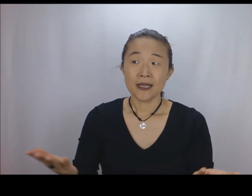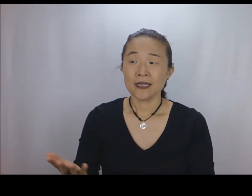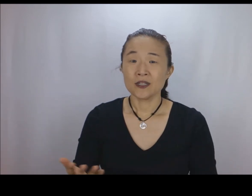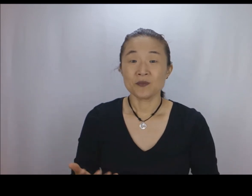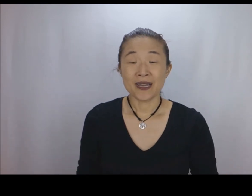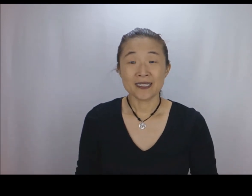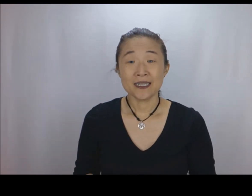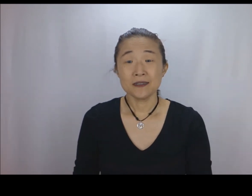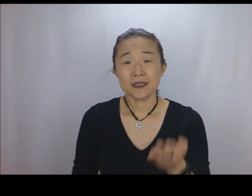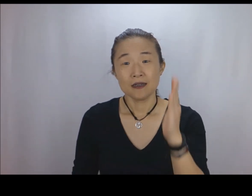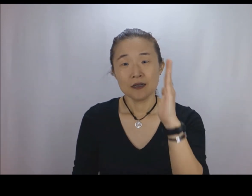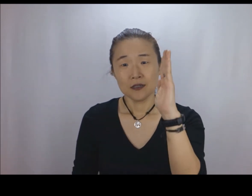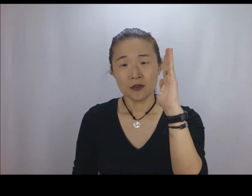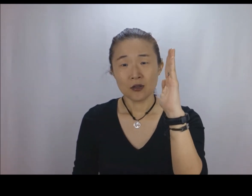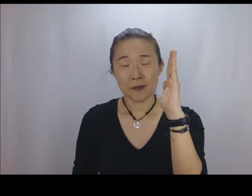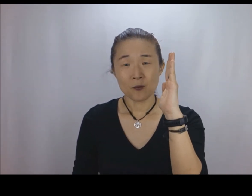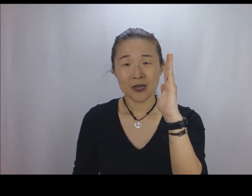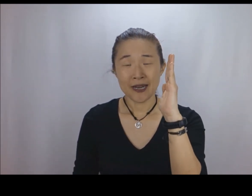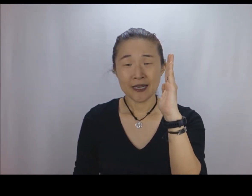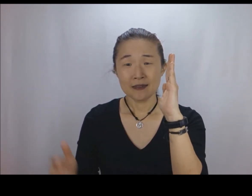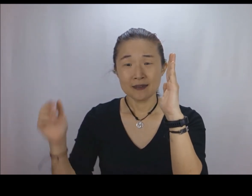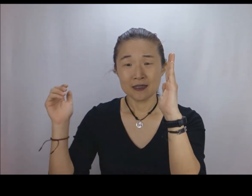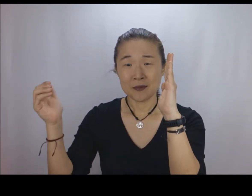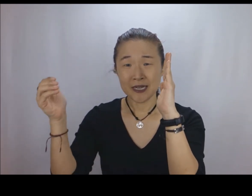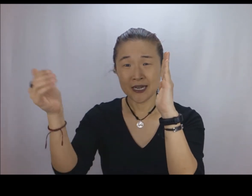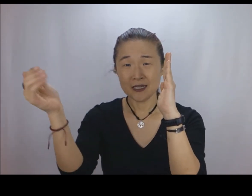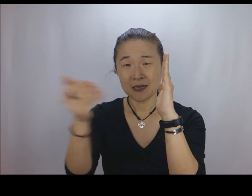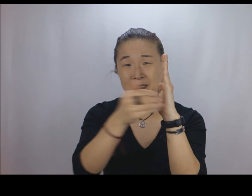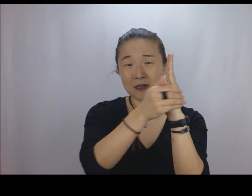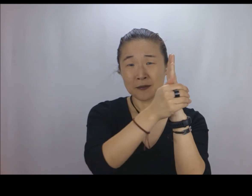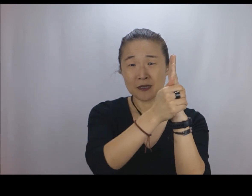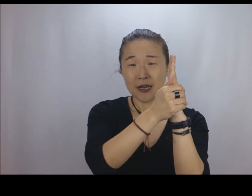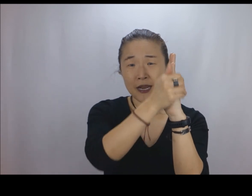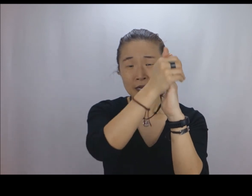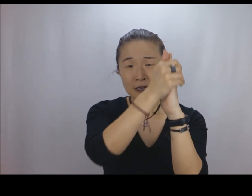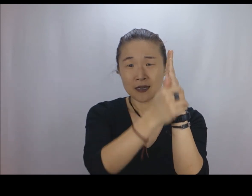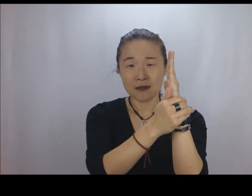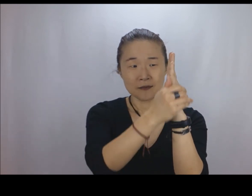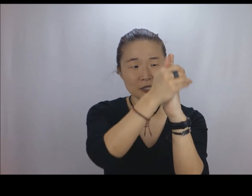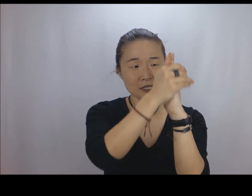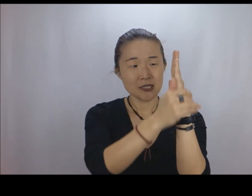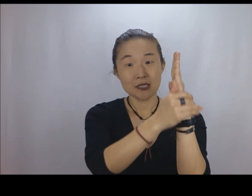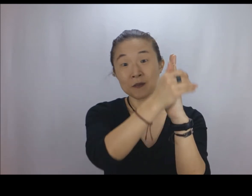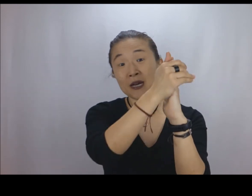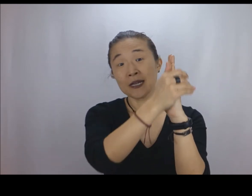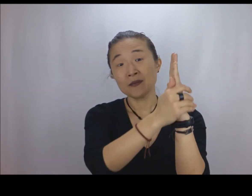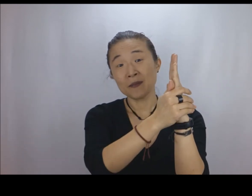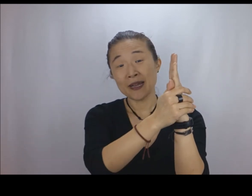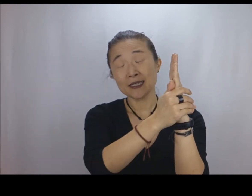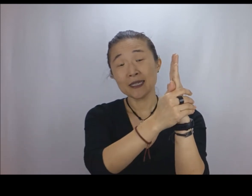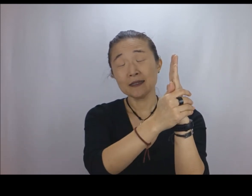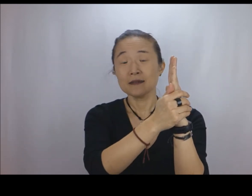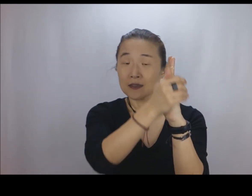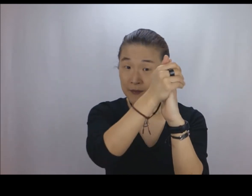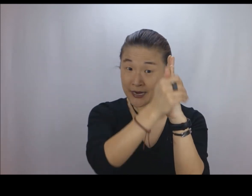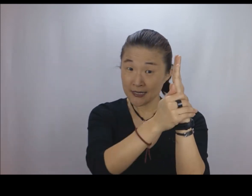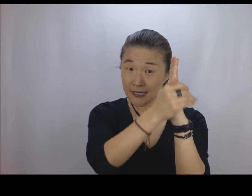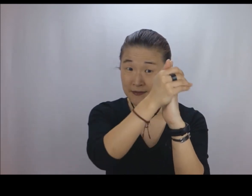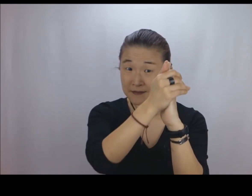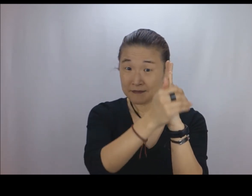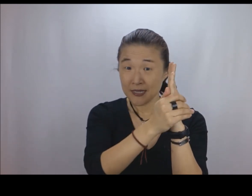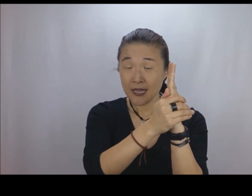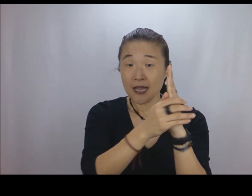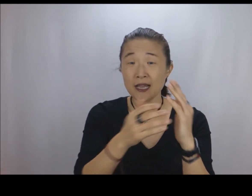And then there's magazines you hold up one hand, dominant hand comes over and it kind of choices the spineof the magazine, so magazine.